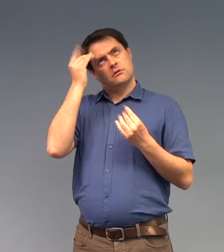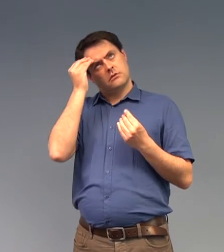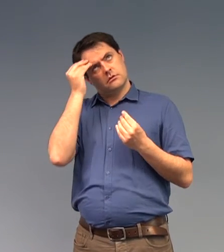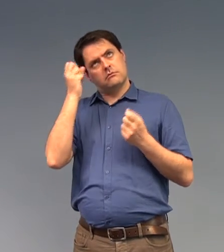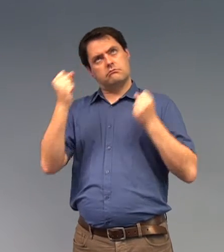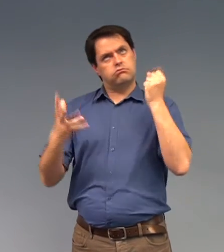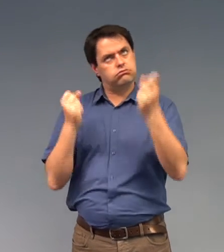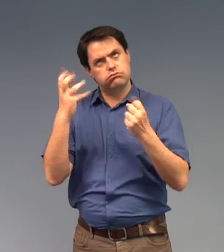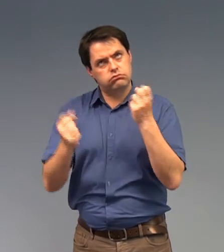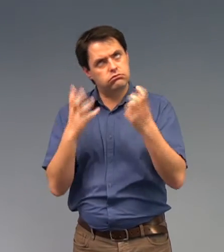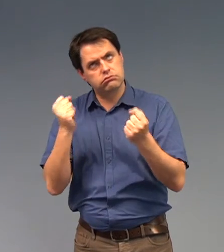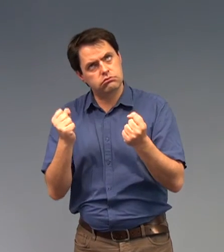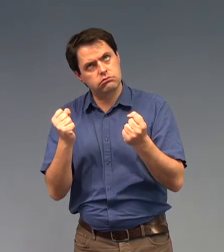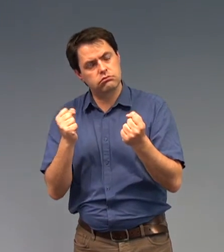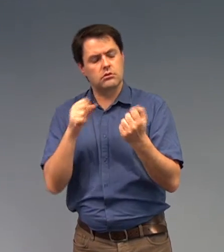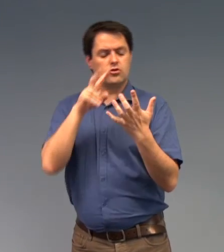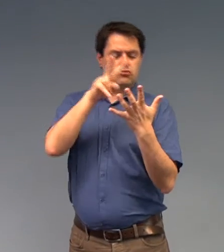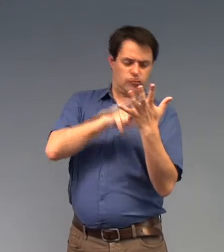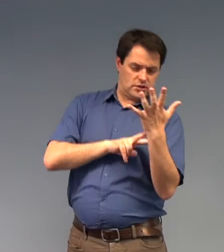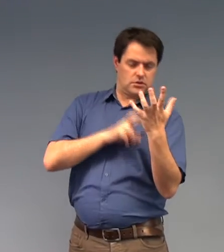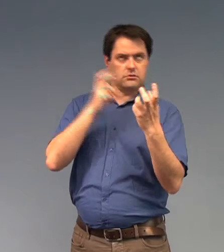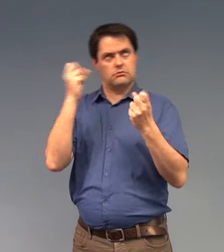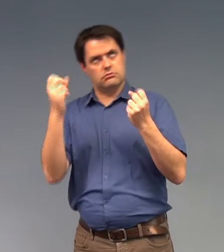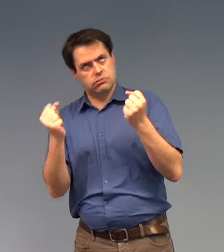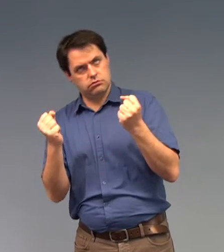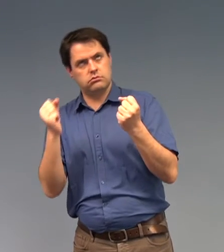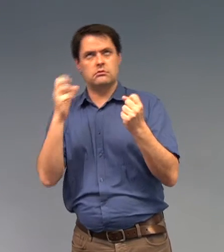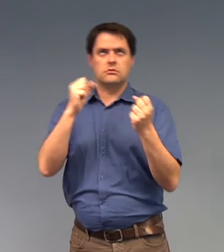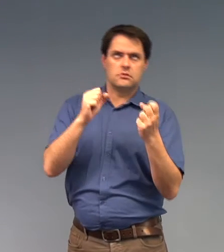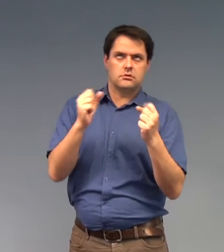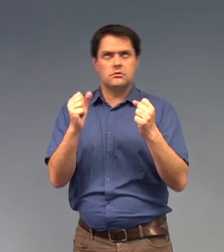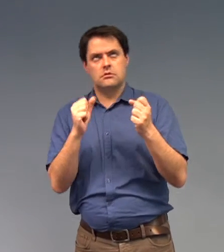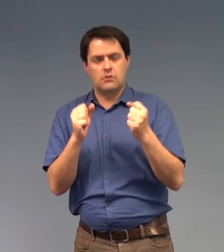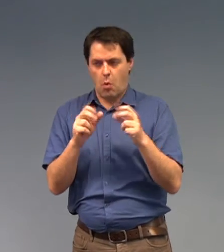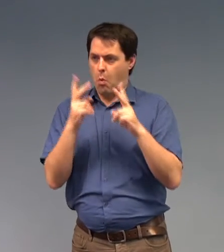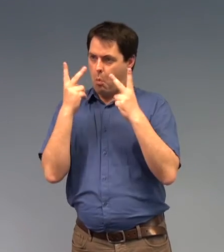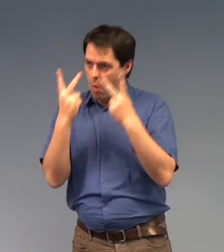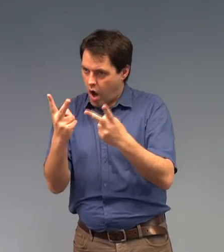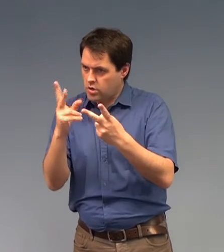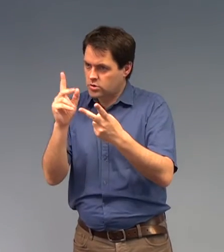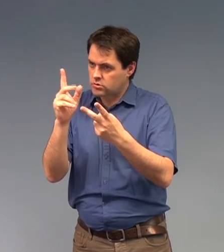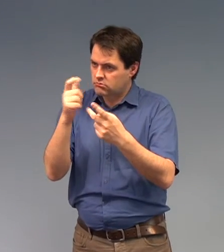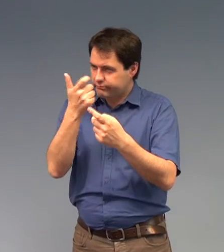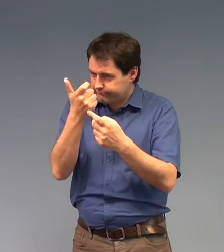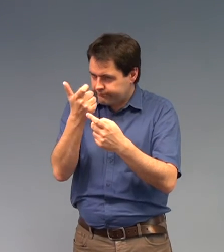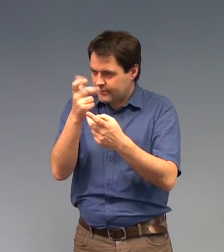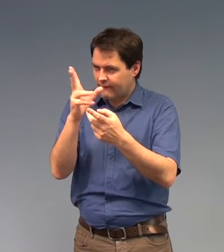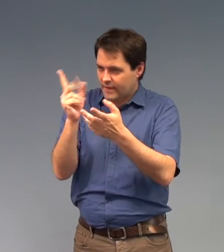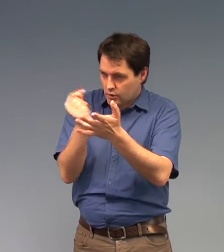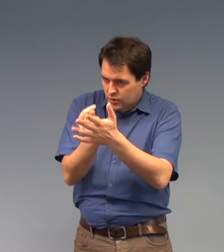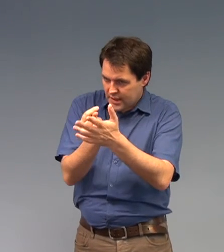The hearing interpreters could have read the script, performed the script, practiced it, rehearsed it,